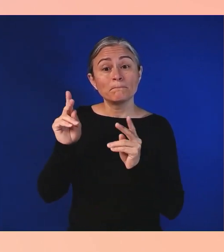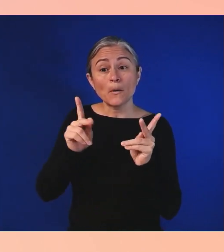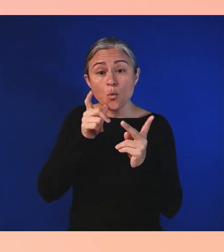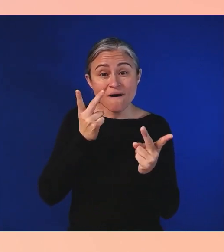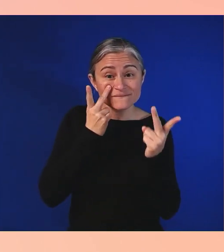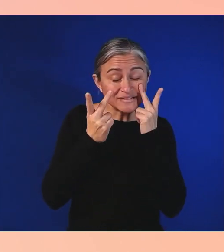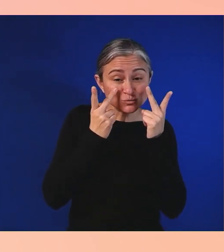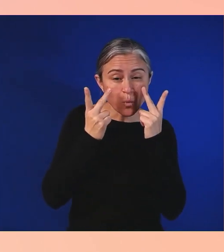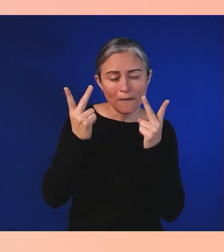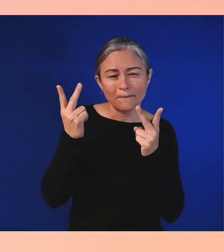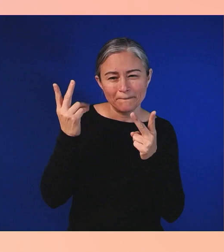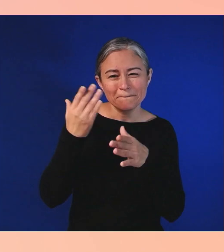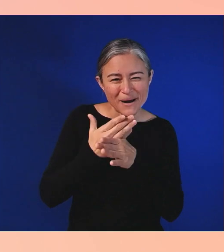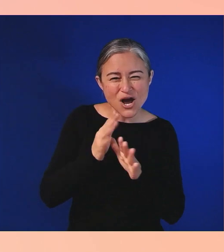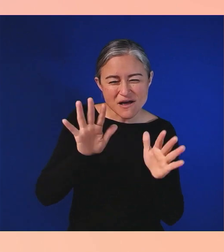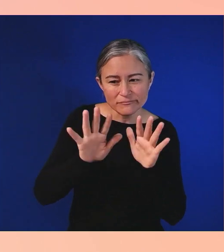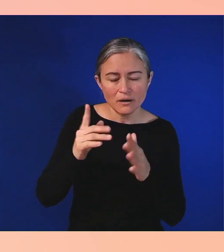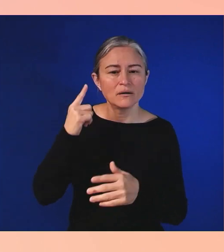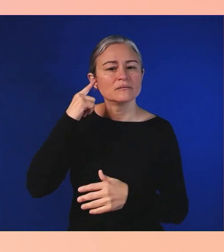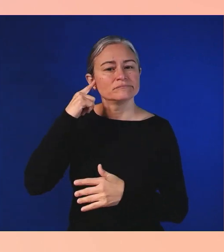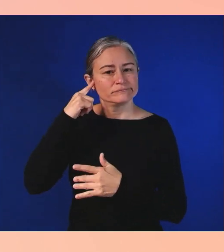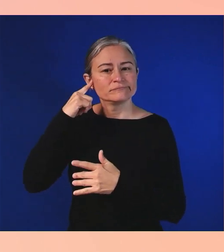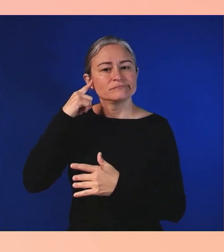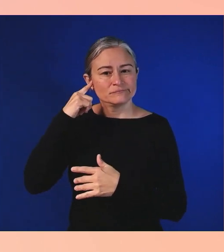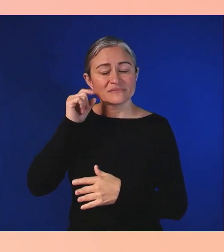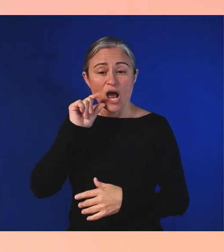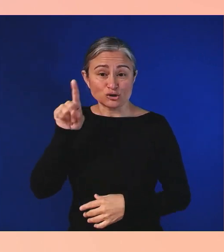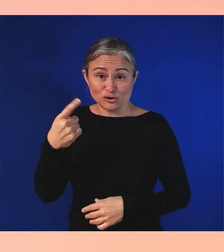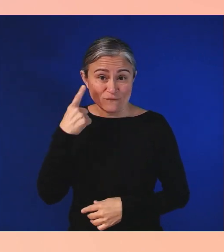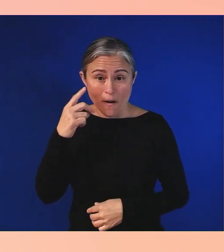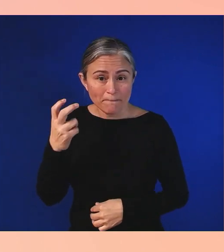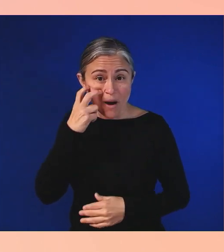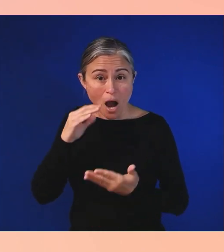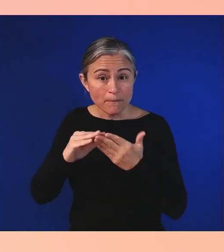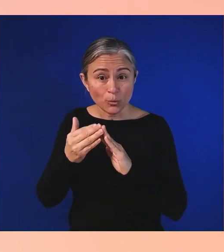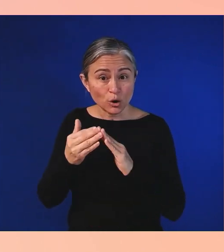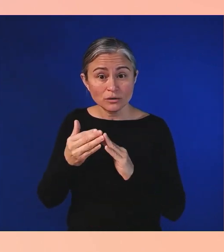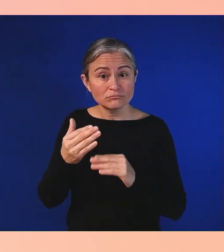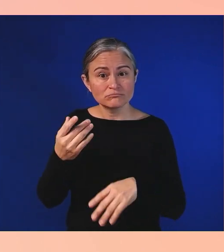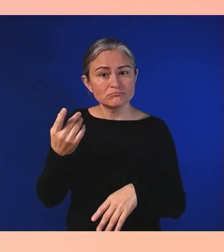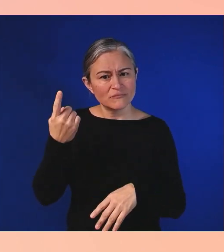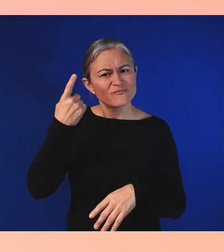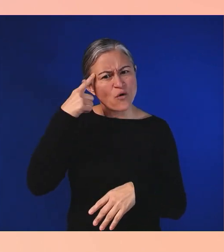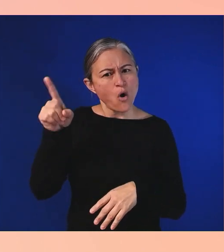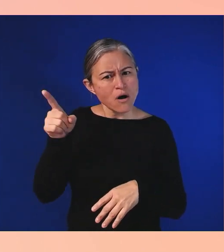folks with ADHD are finding it as a new avenue to help them anchor to the code and reduce cognitive load.